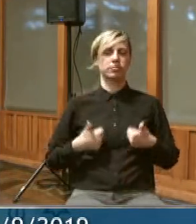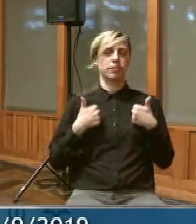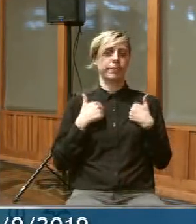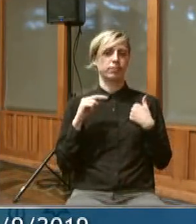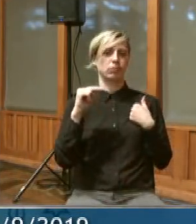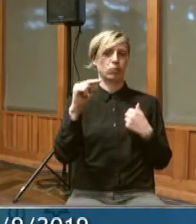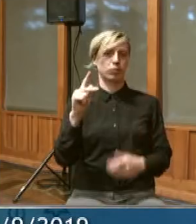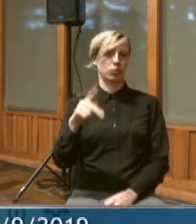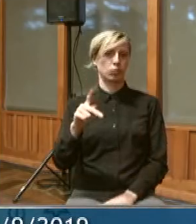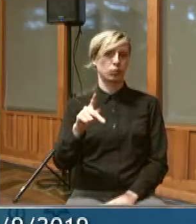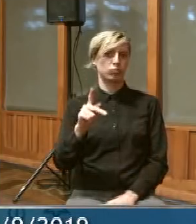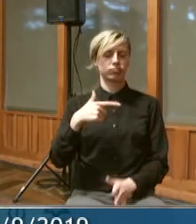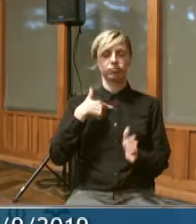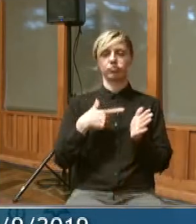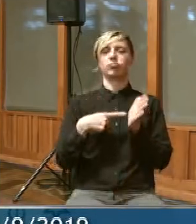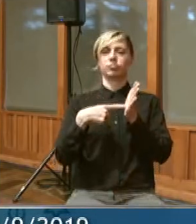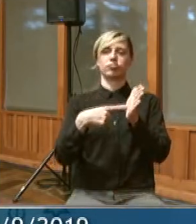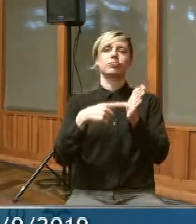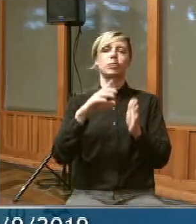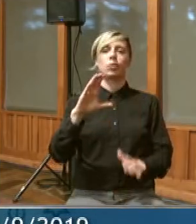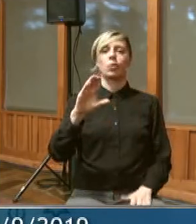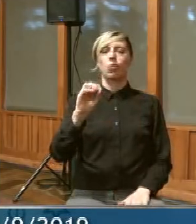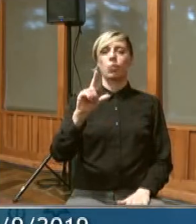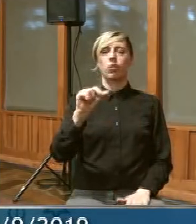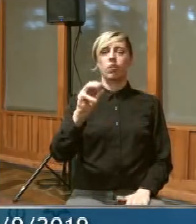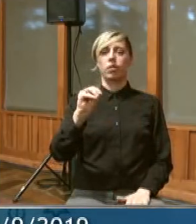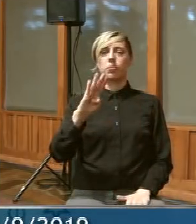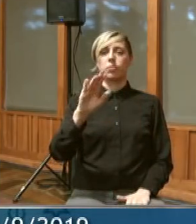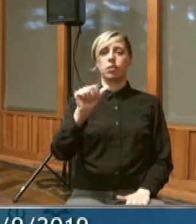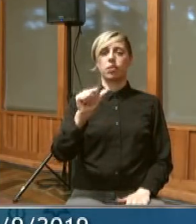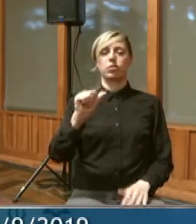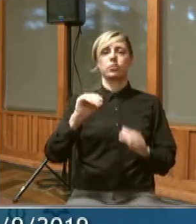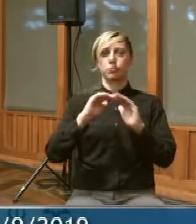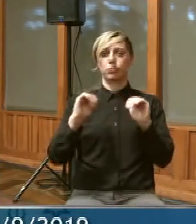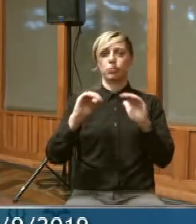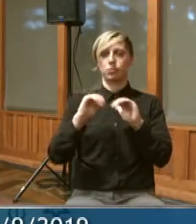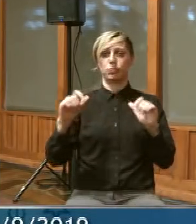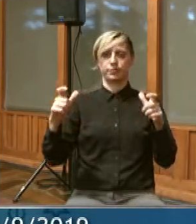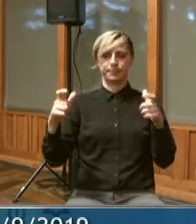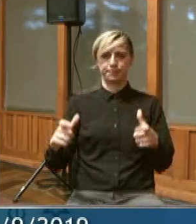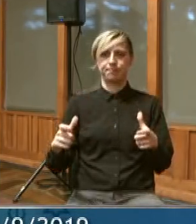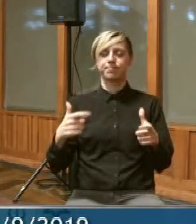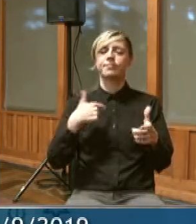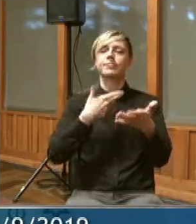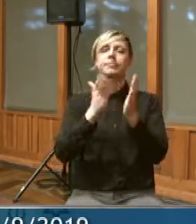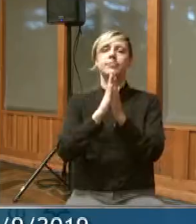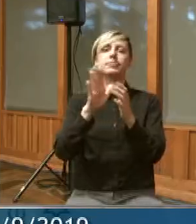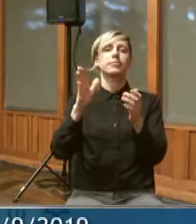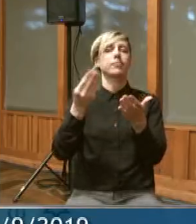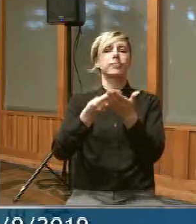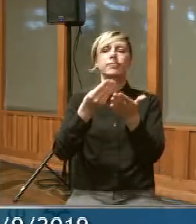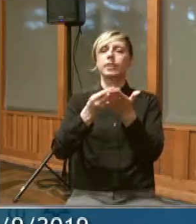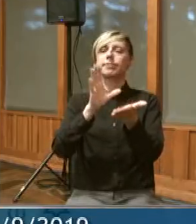HERE. >> I'M ERIN LOWRY. I LIVE IN NORTH PORTLAND. I'M HERE TO REPRESENT NORTH